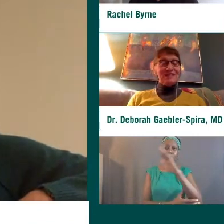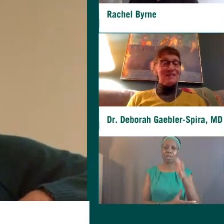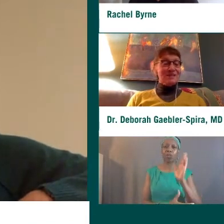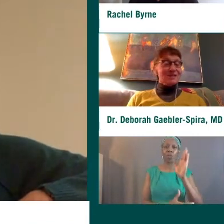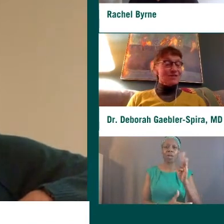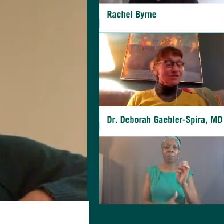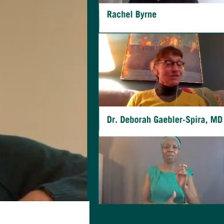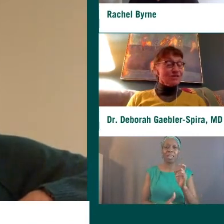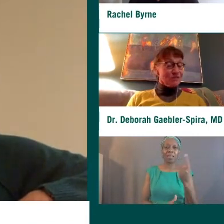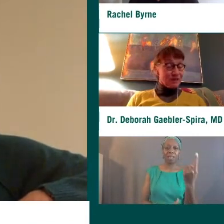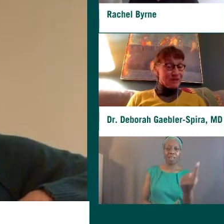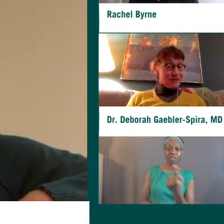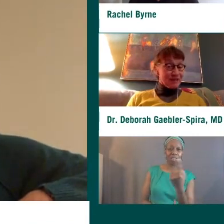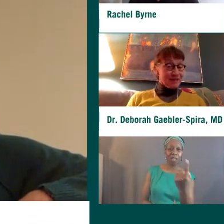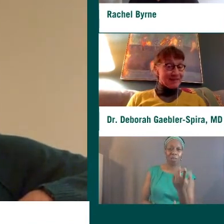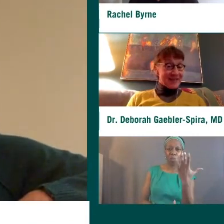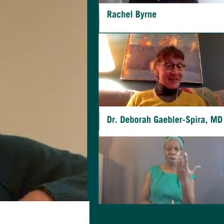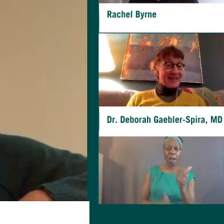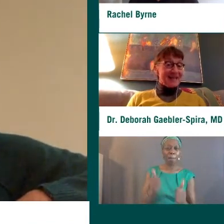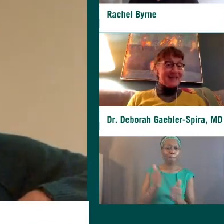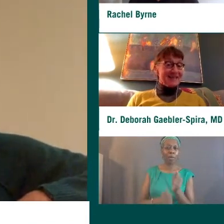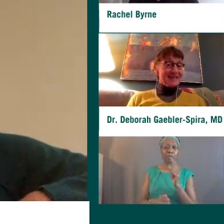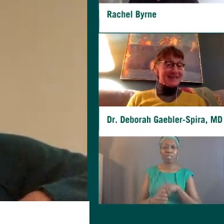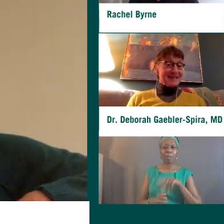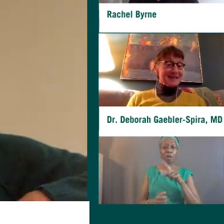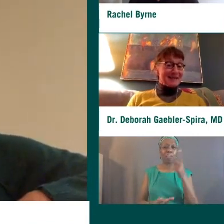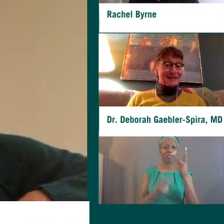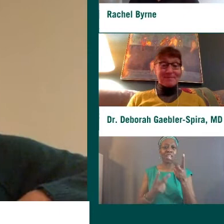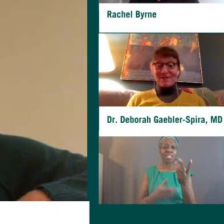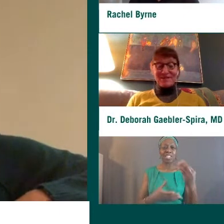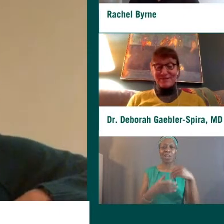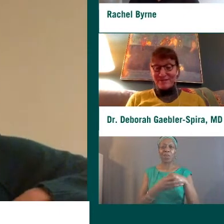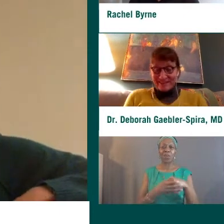at least three or four adults and a couple others.